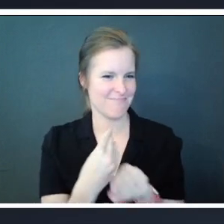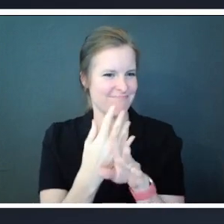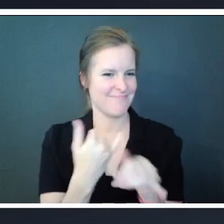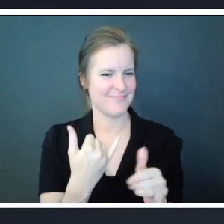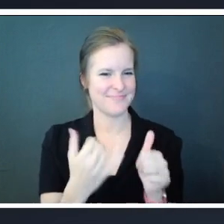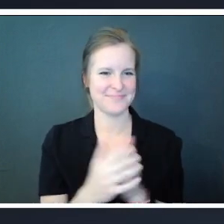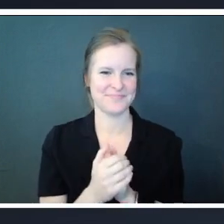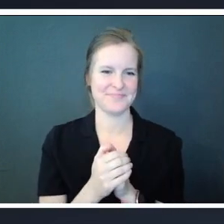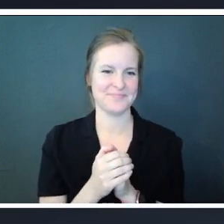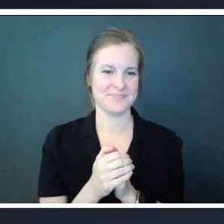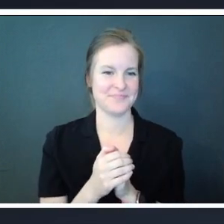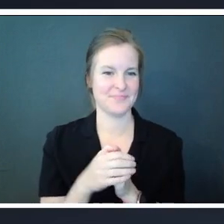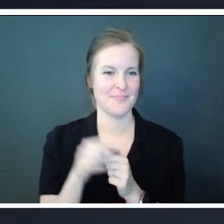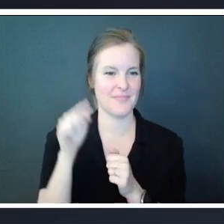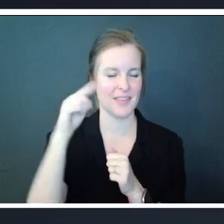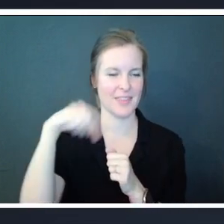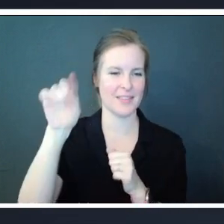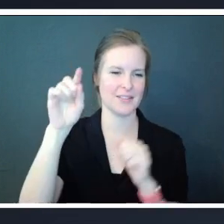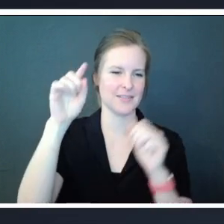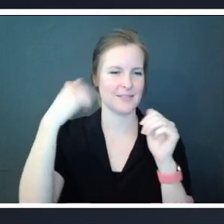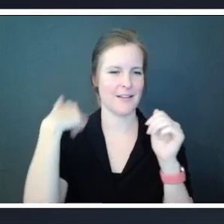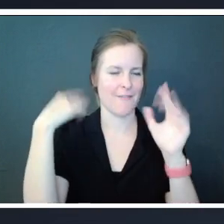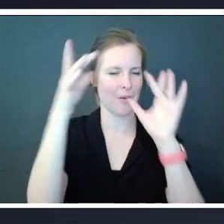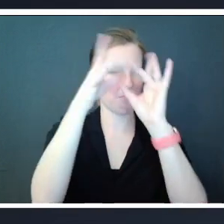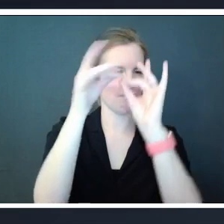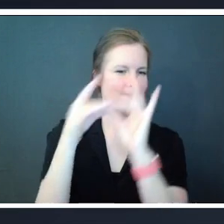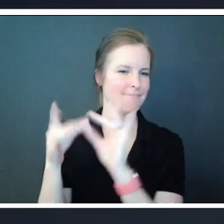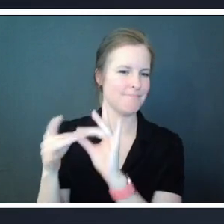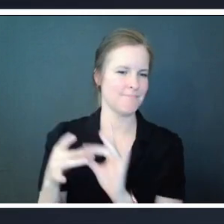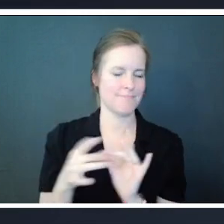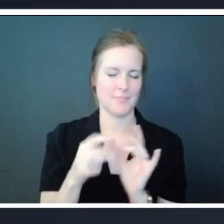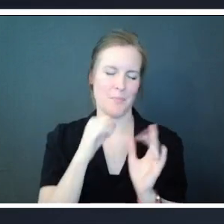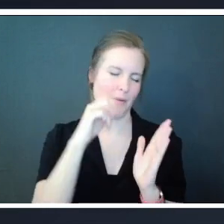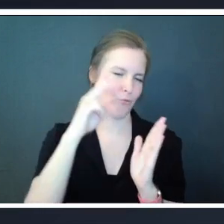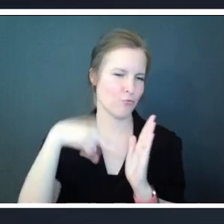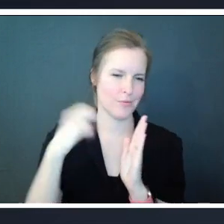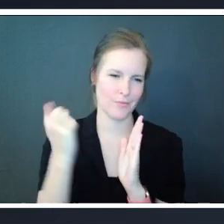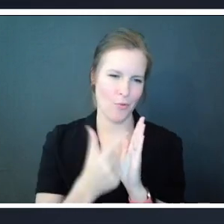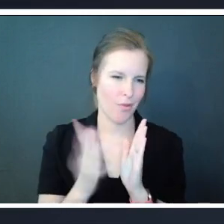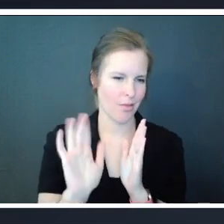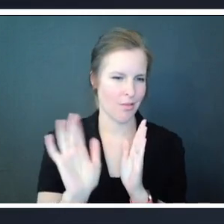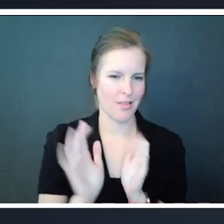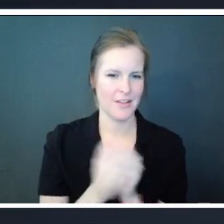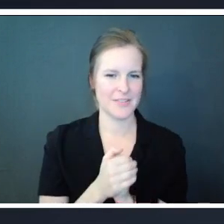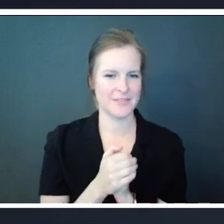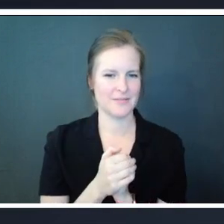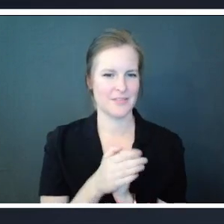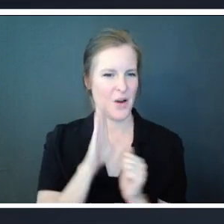blurbs of what people have said. I won't read all of them. I will actually leave these up here for